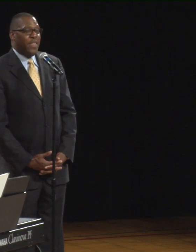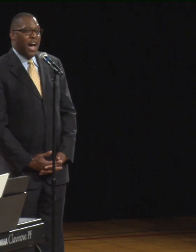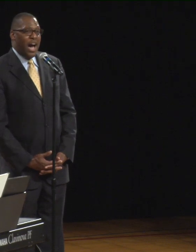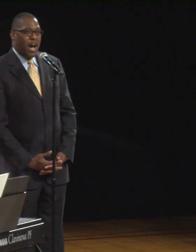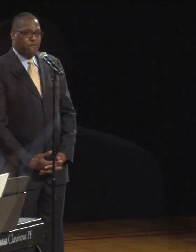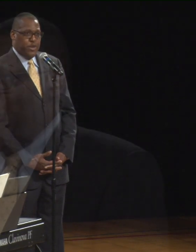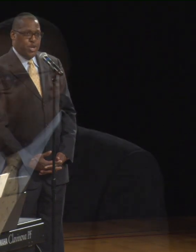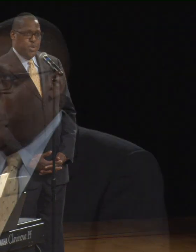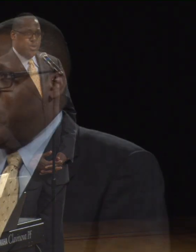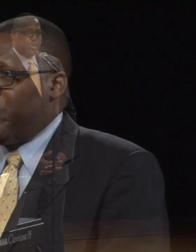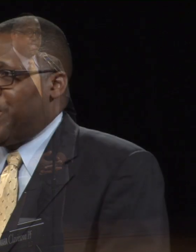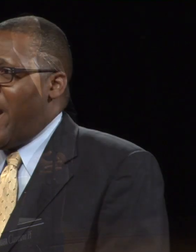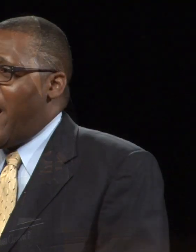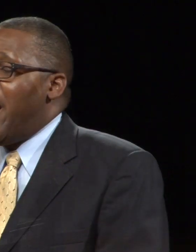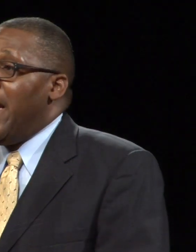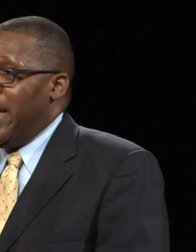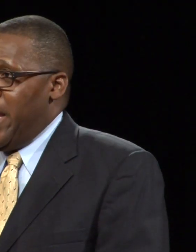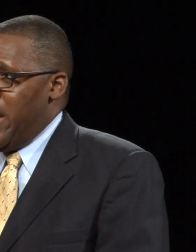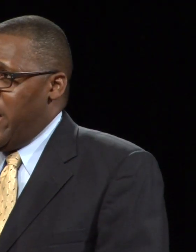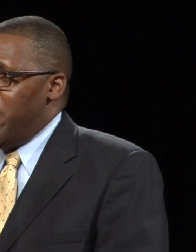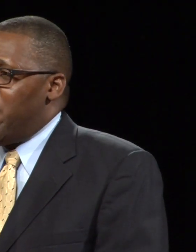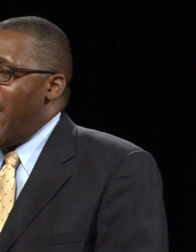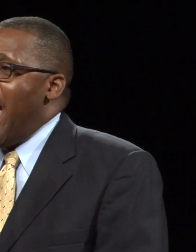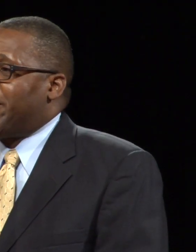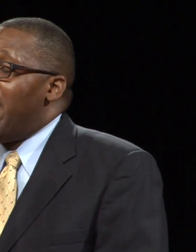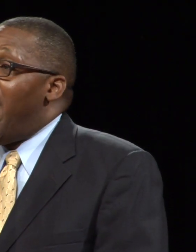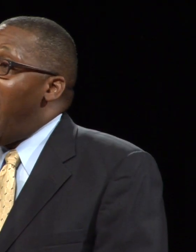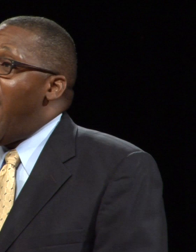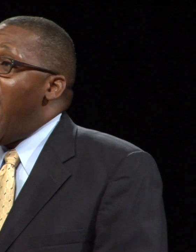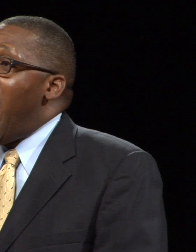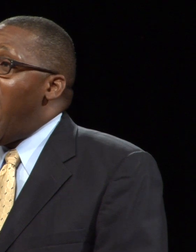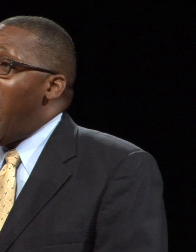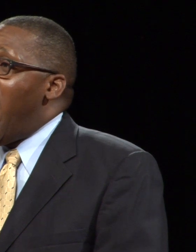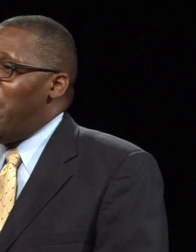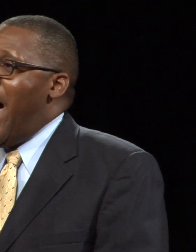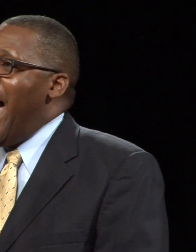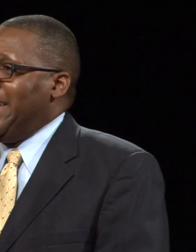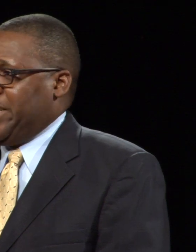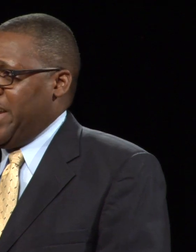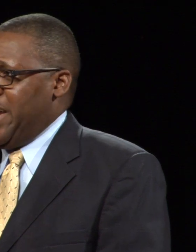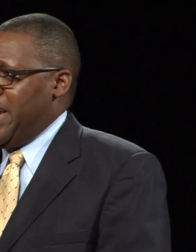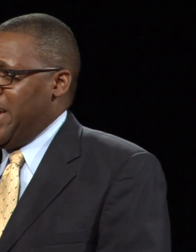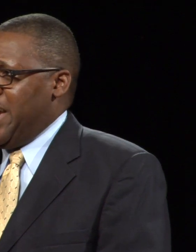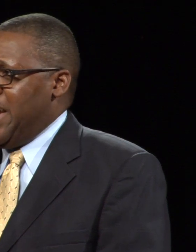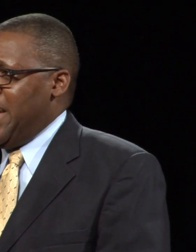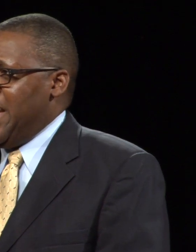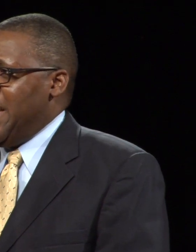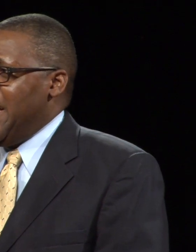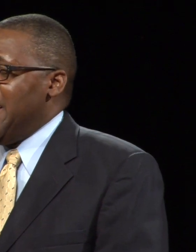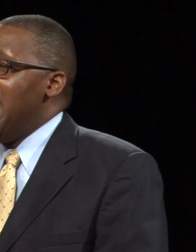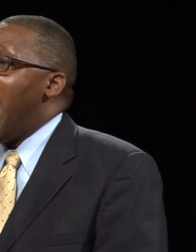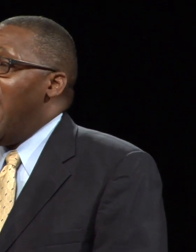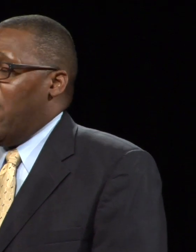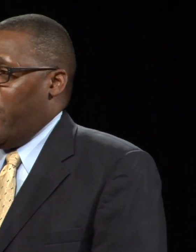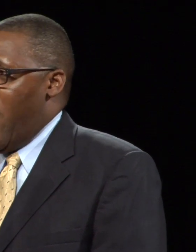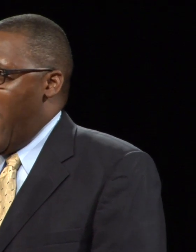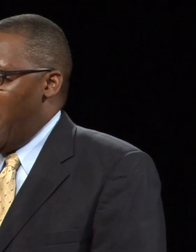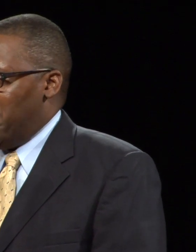OF THE FUTURE HERE, AT RIT!